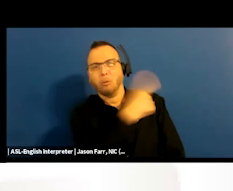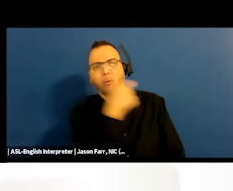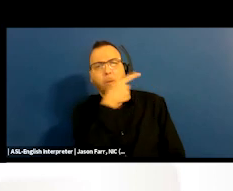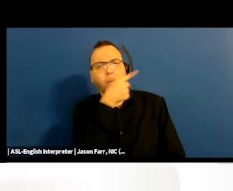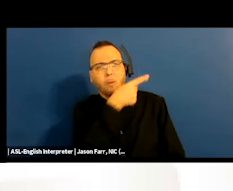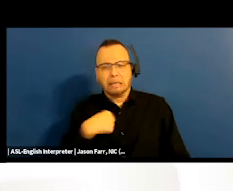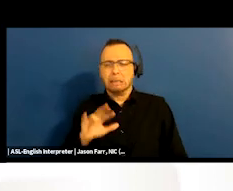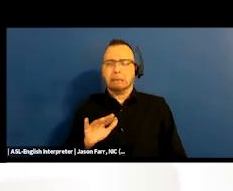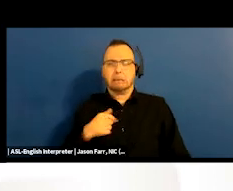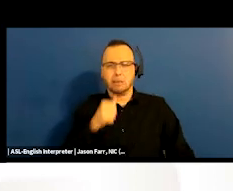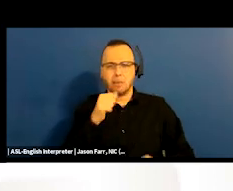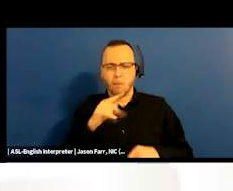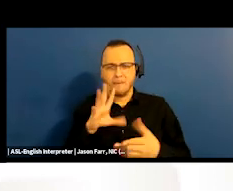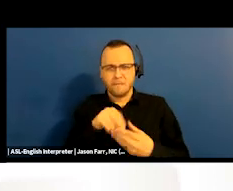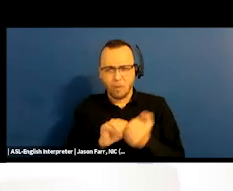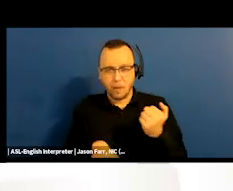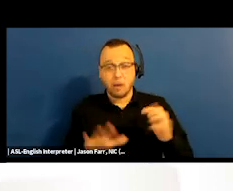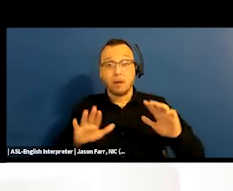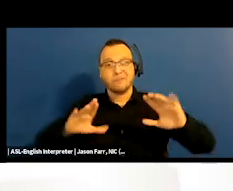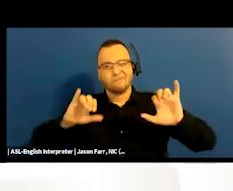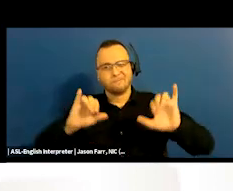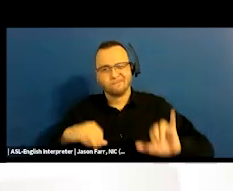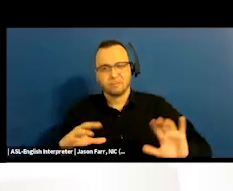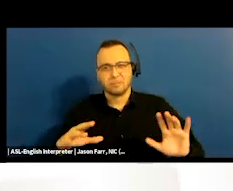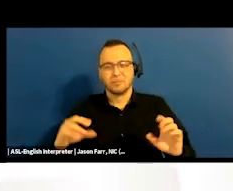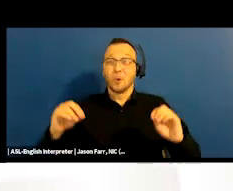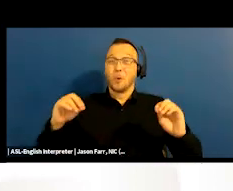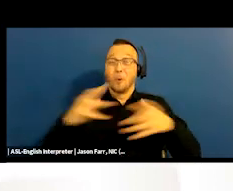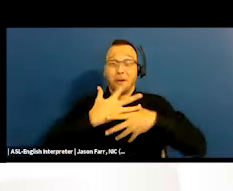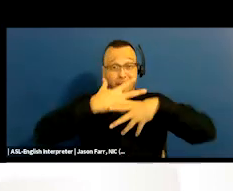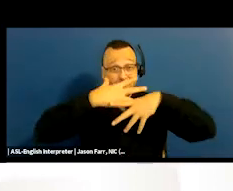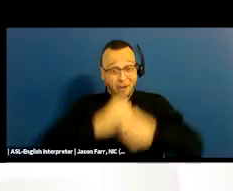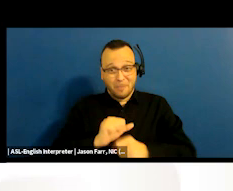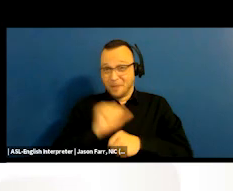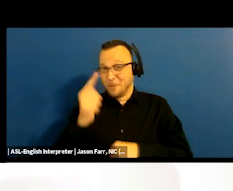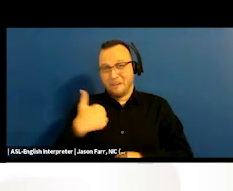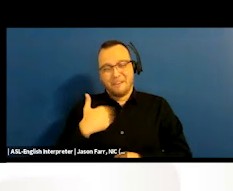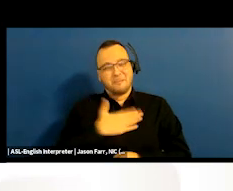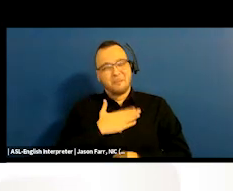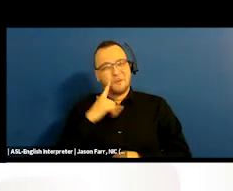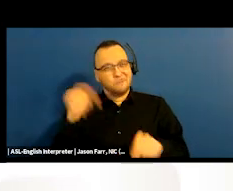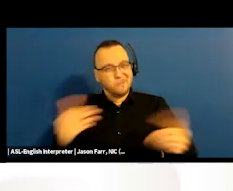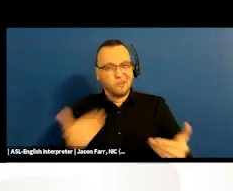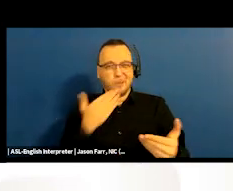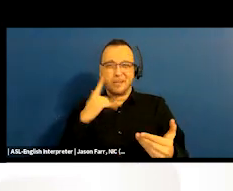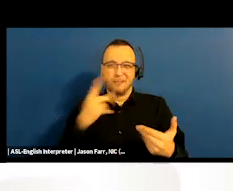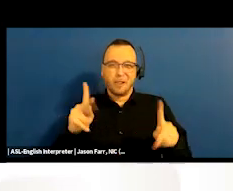that's gonna hurt that kind of rapport you built with them. So they're not gonna necessarily open up to you if they see you're going like,